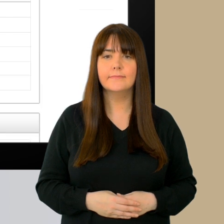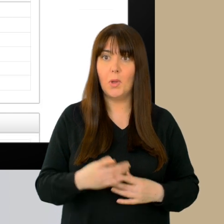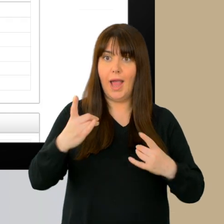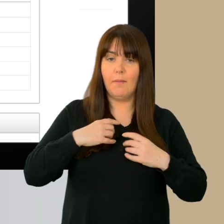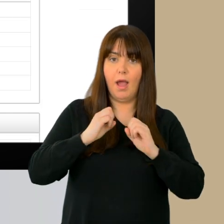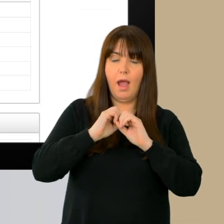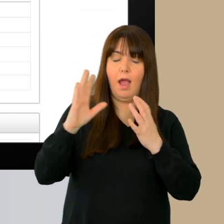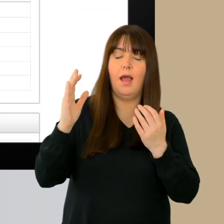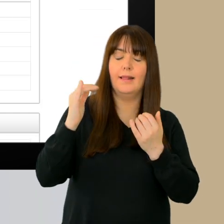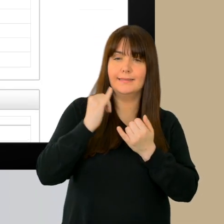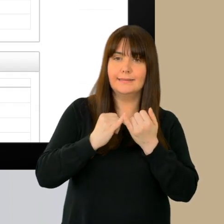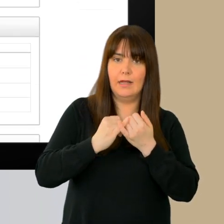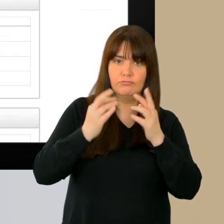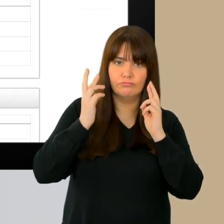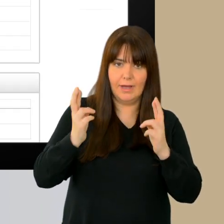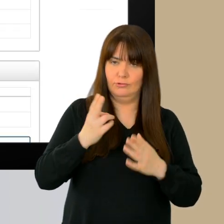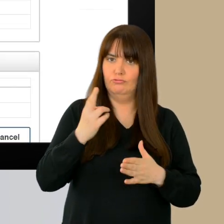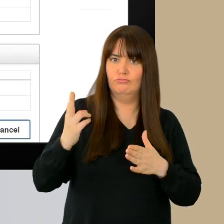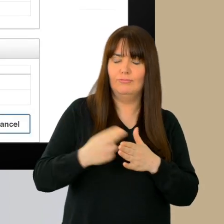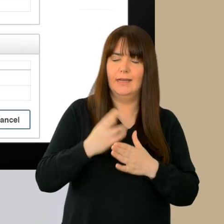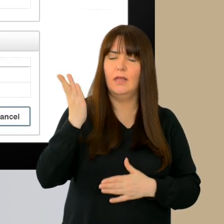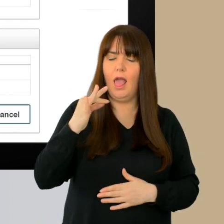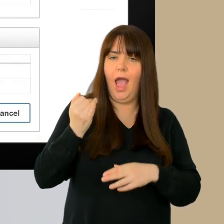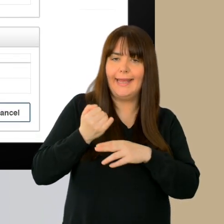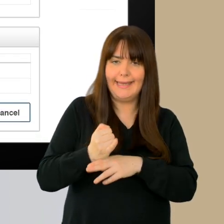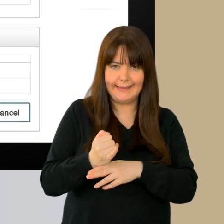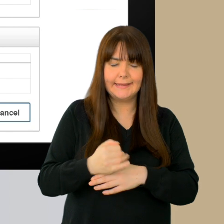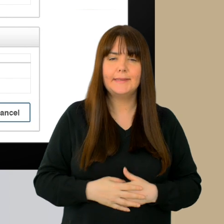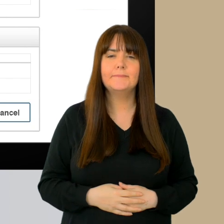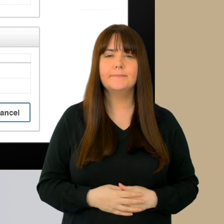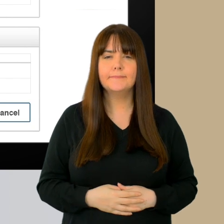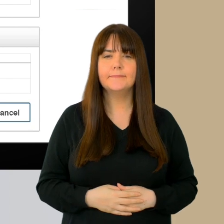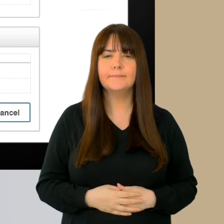When you are happy that all details are correct You are ready to Log In